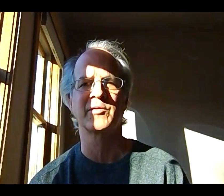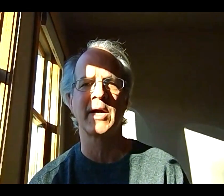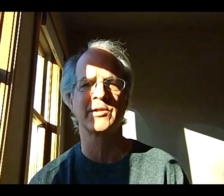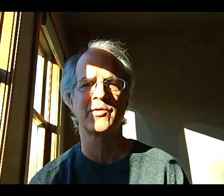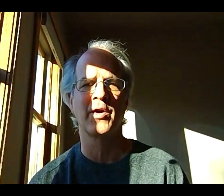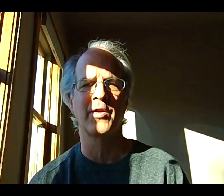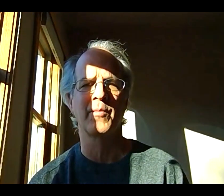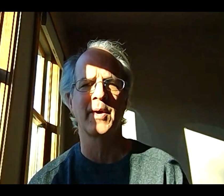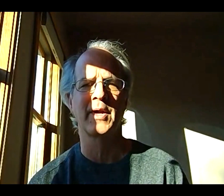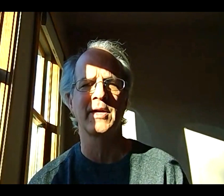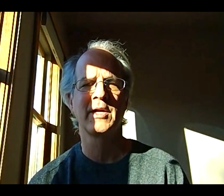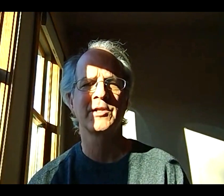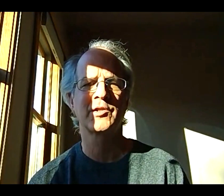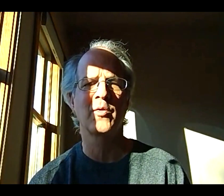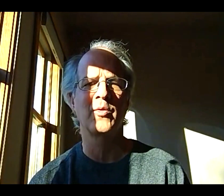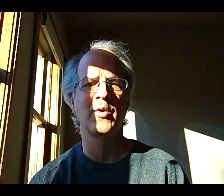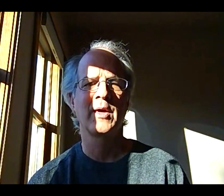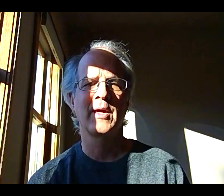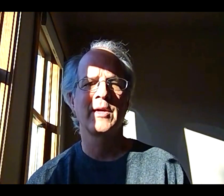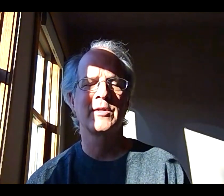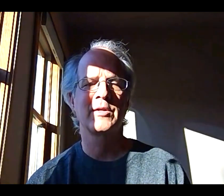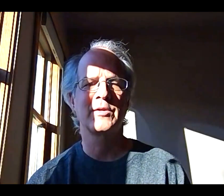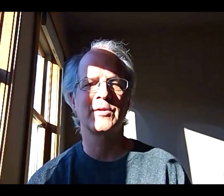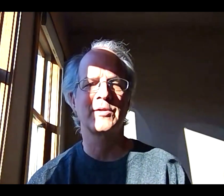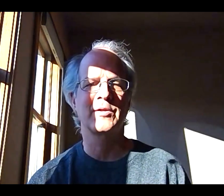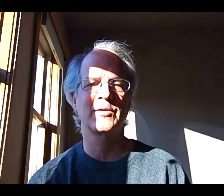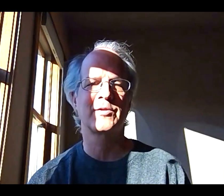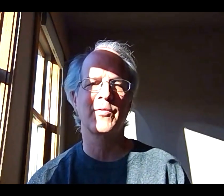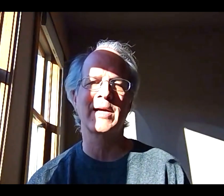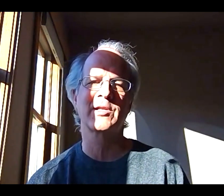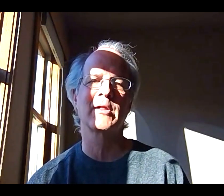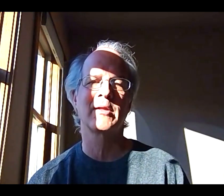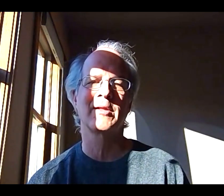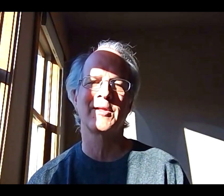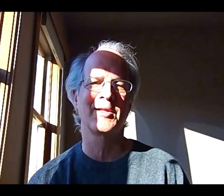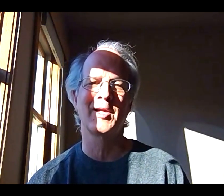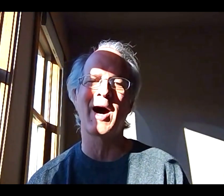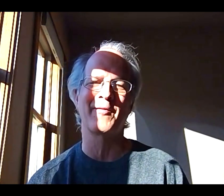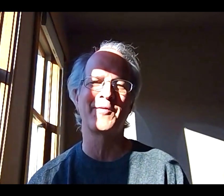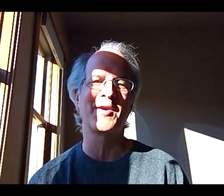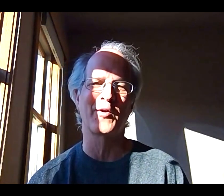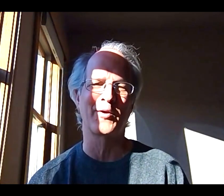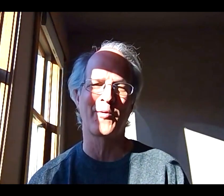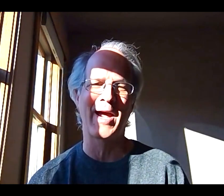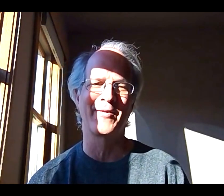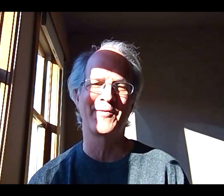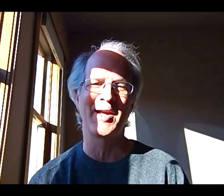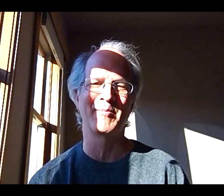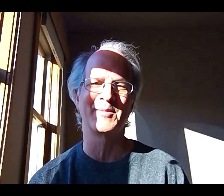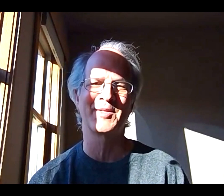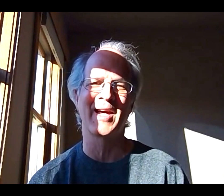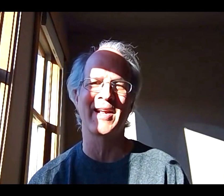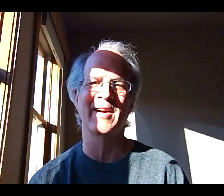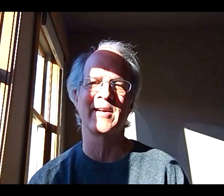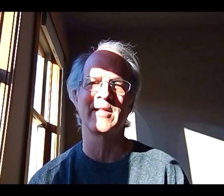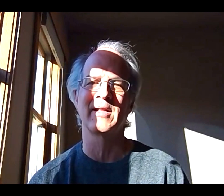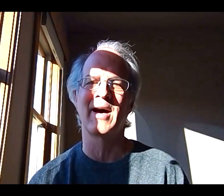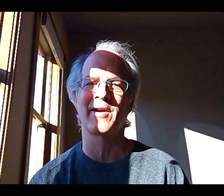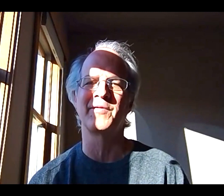Spain's Daughter, but so that's a lot of different creative teams getting a lot of